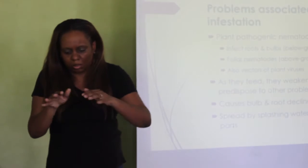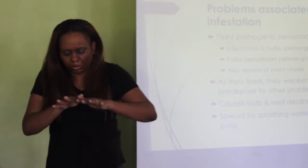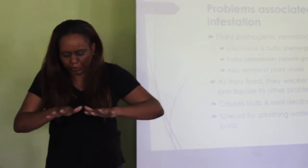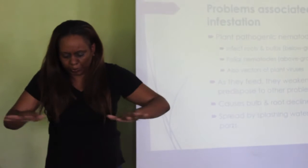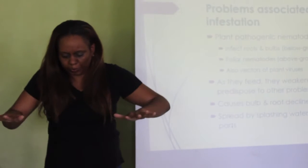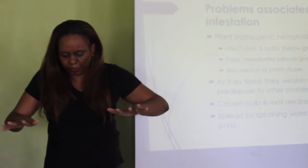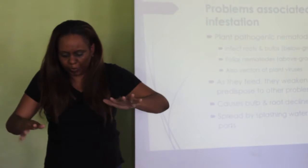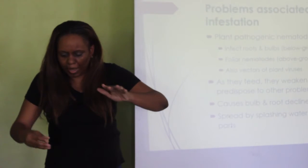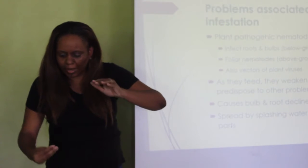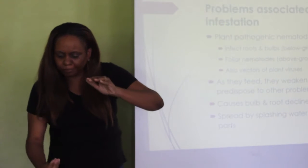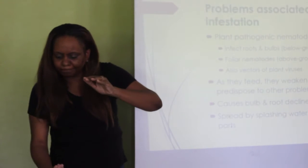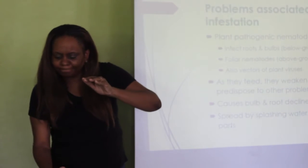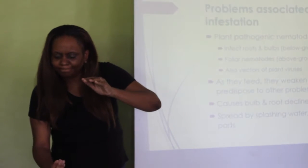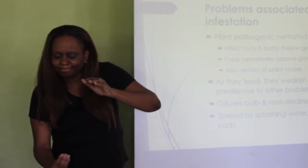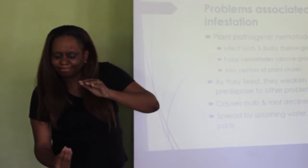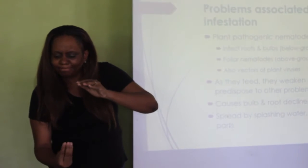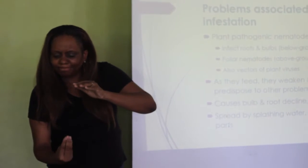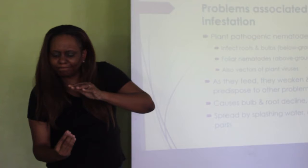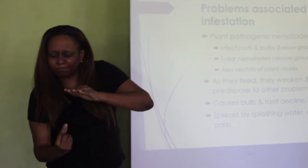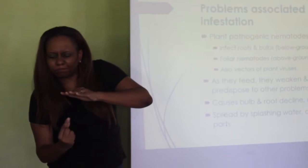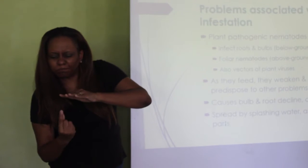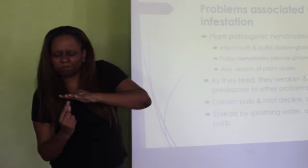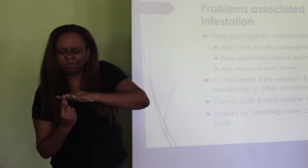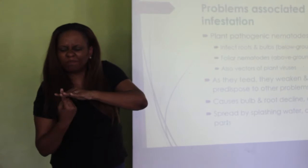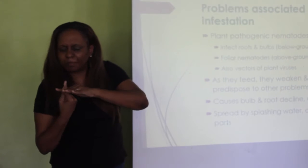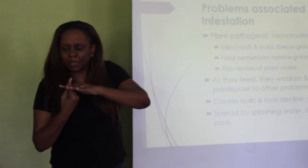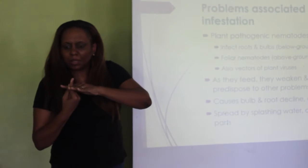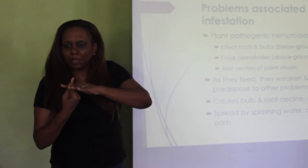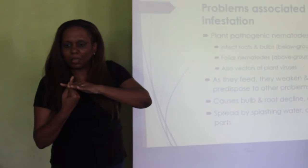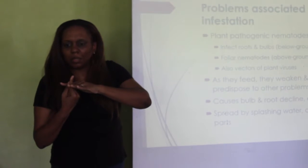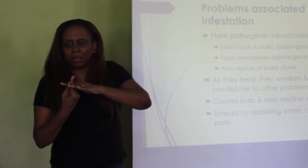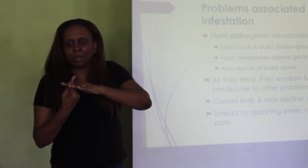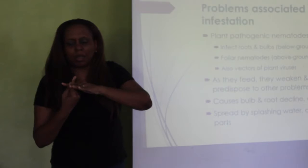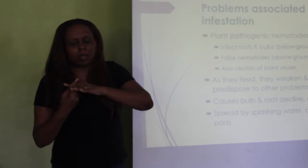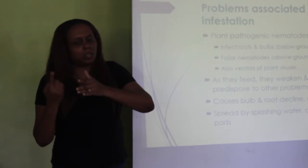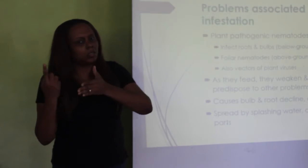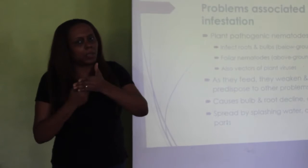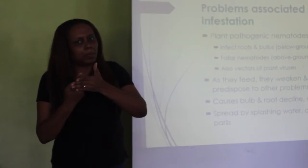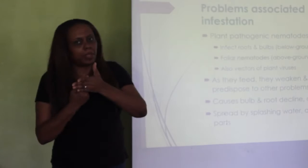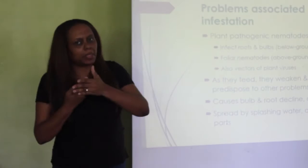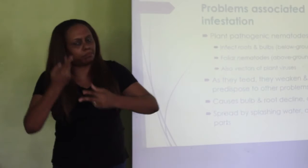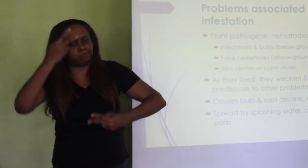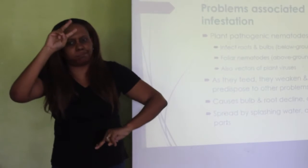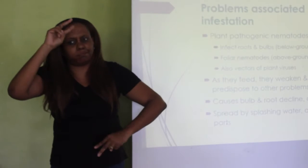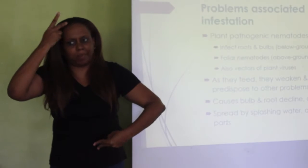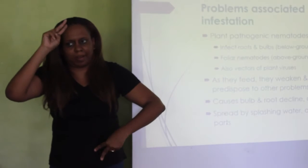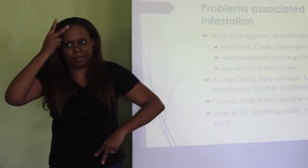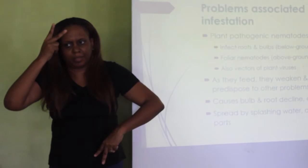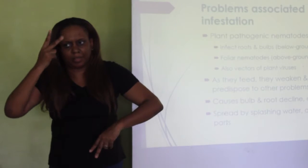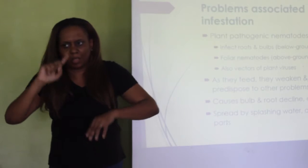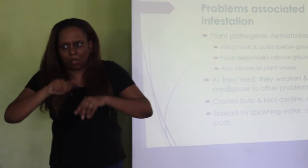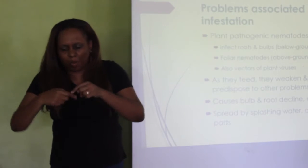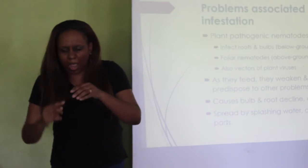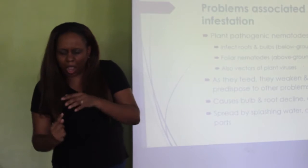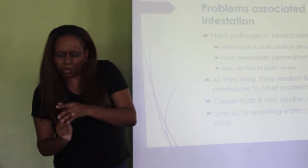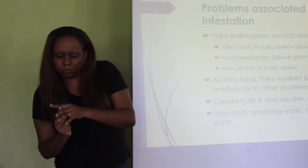right and as they feed they weaken and stretch out the plant and so are the other diseases